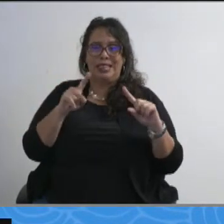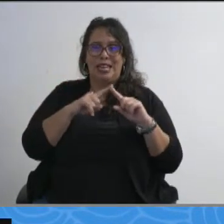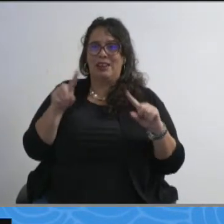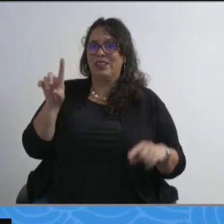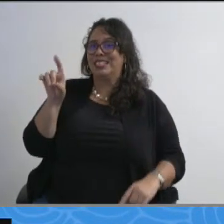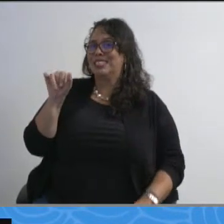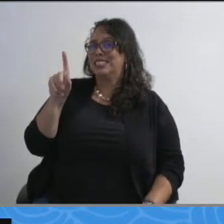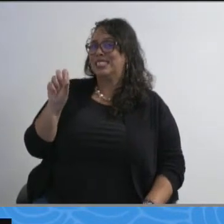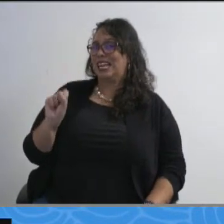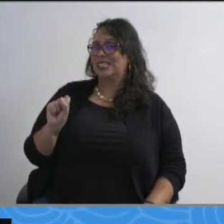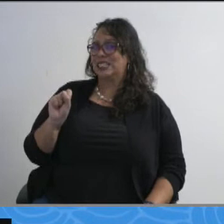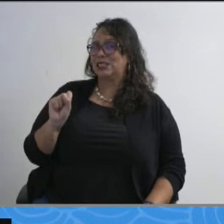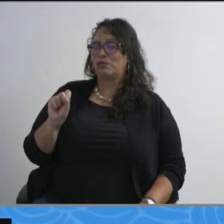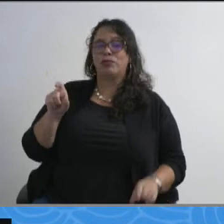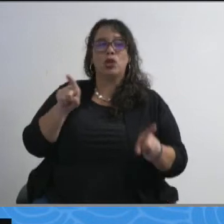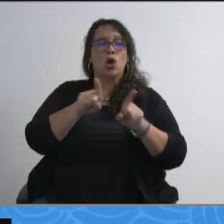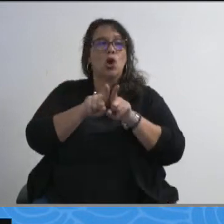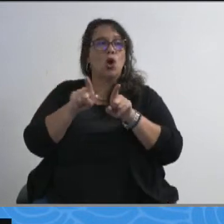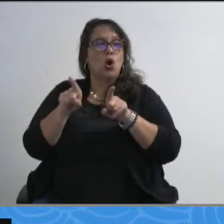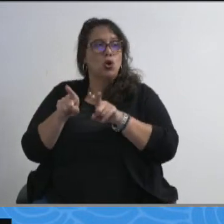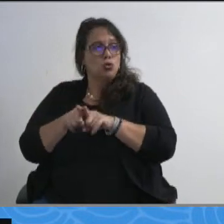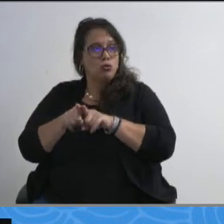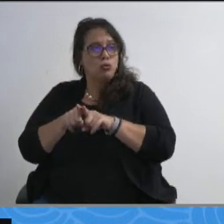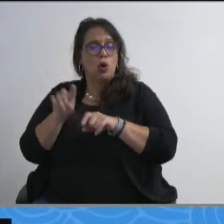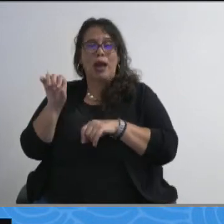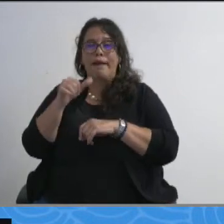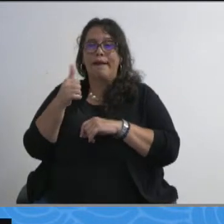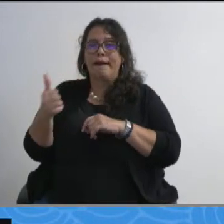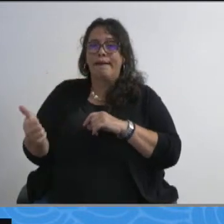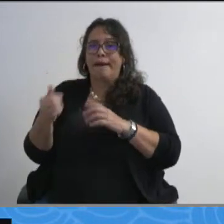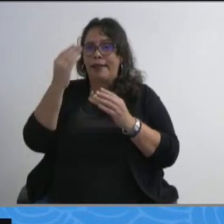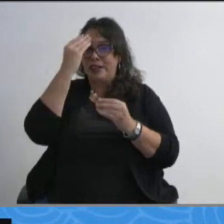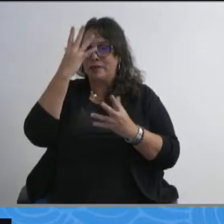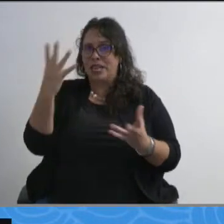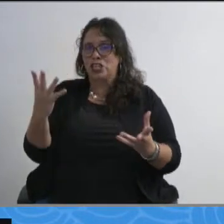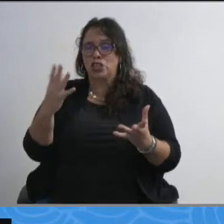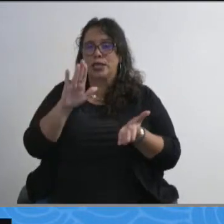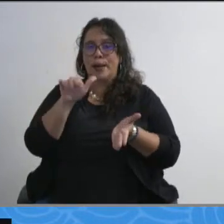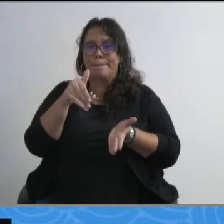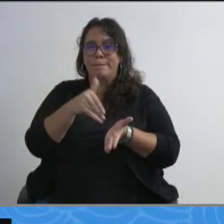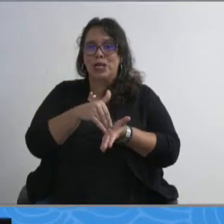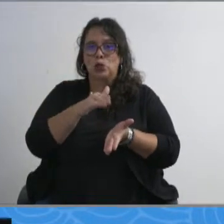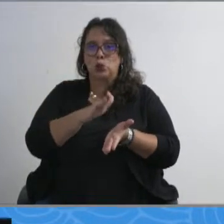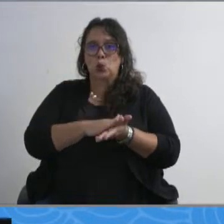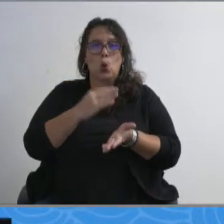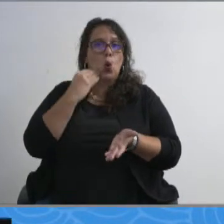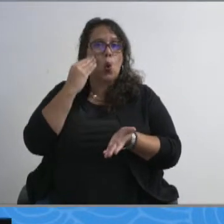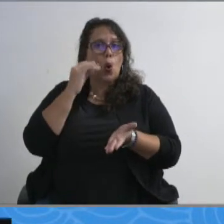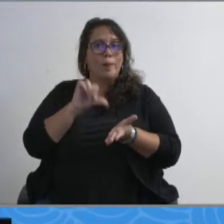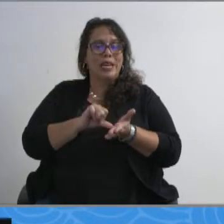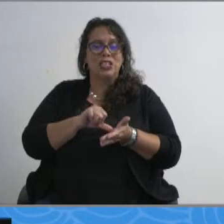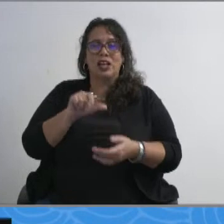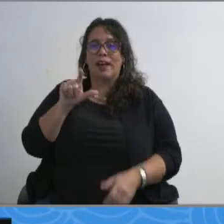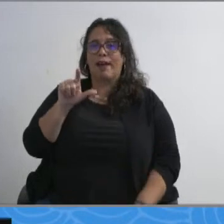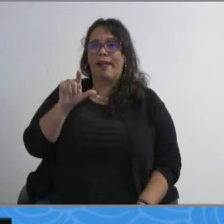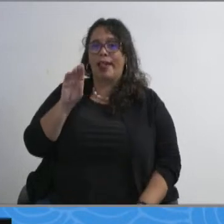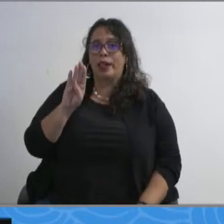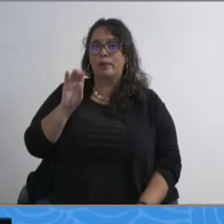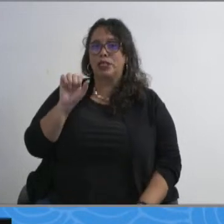And there's also another way parents get information is just from our middle school homepage. So, if you go to lbschools.net, there's a tab called "parents,"